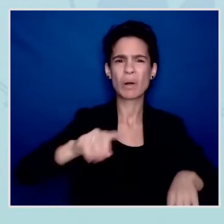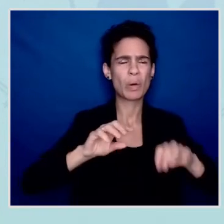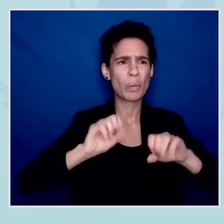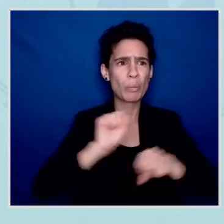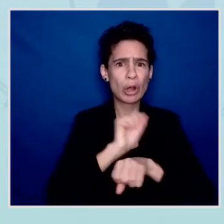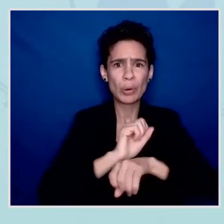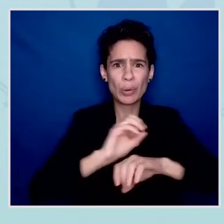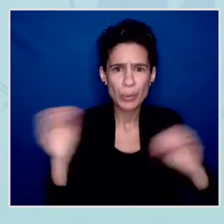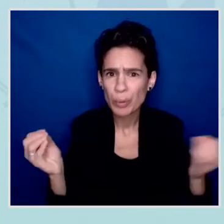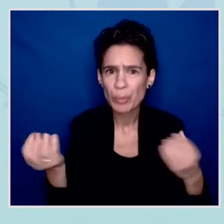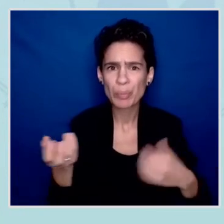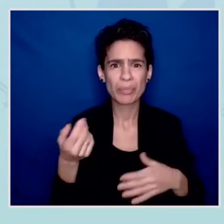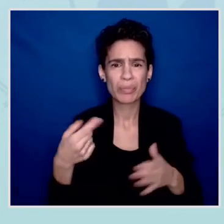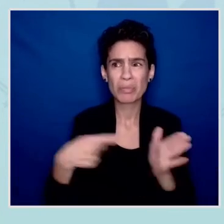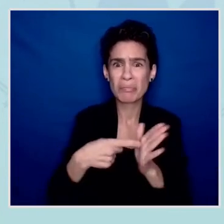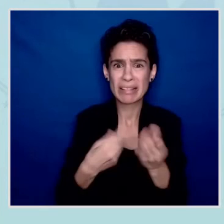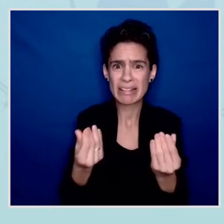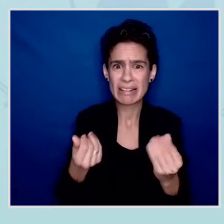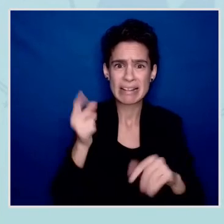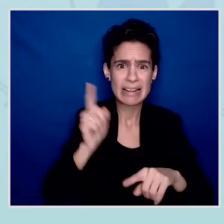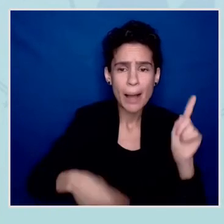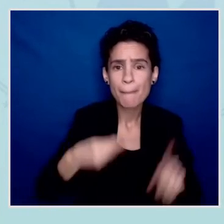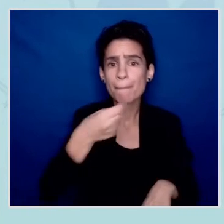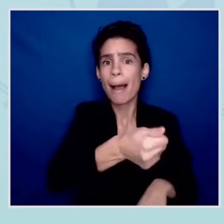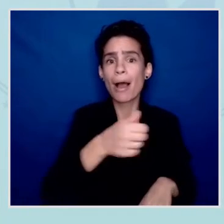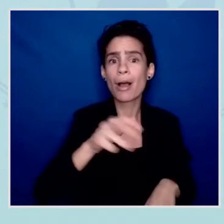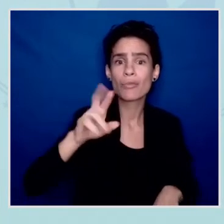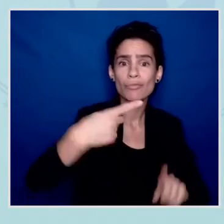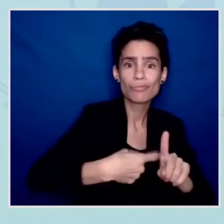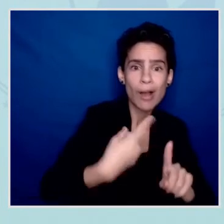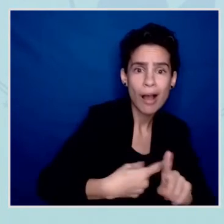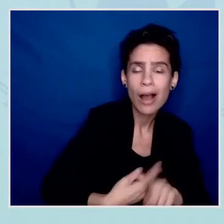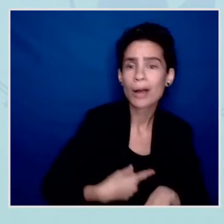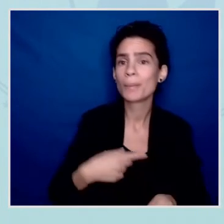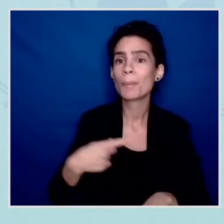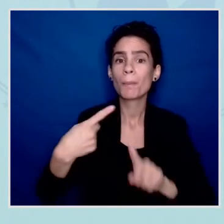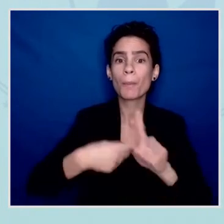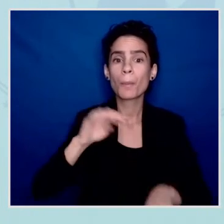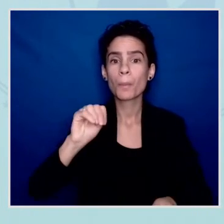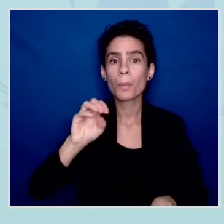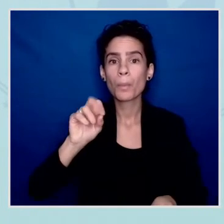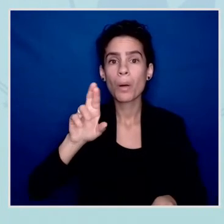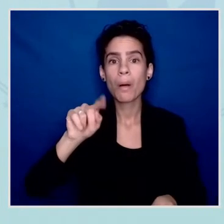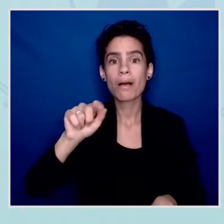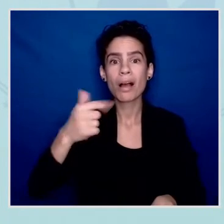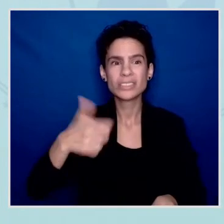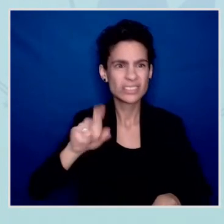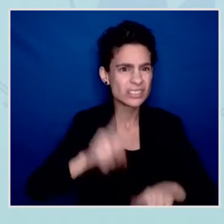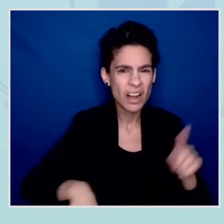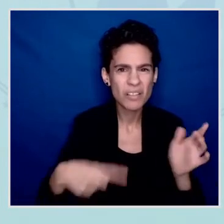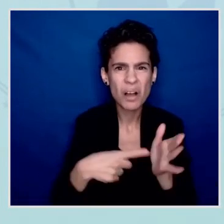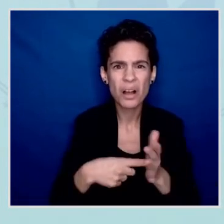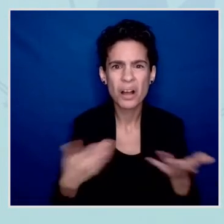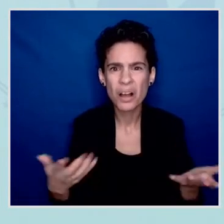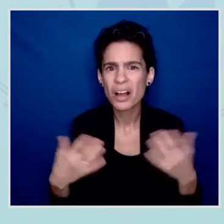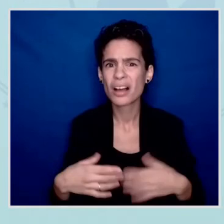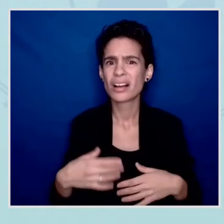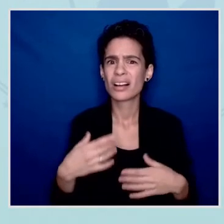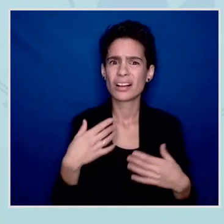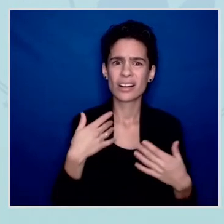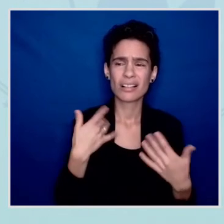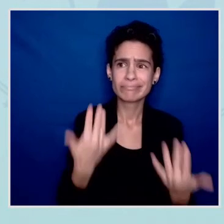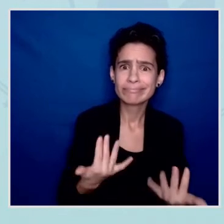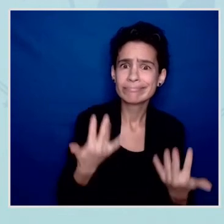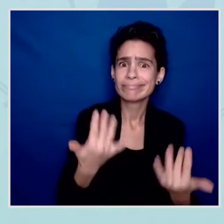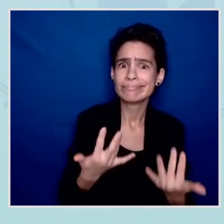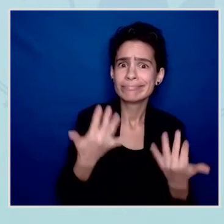EDUCATORS LOST THEIR JOBS JUST